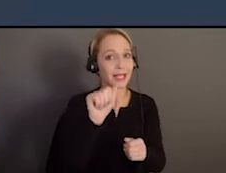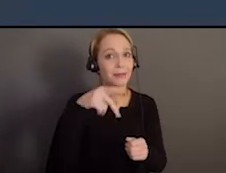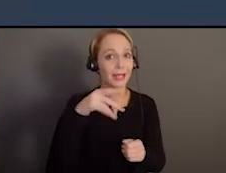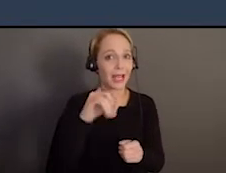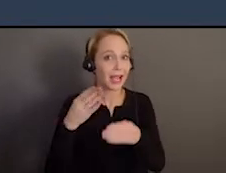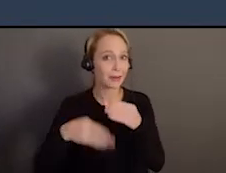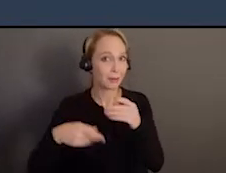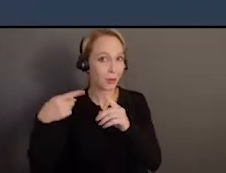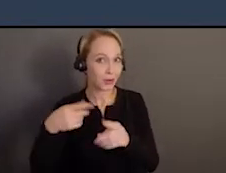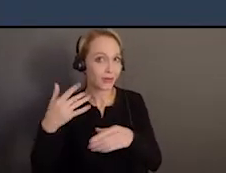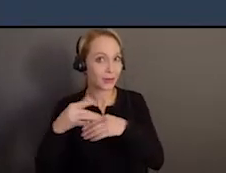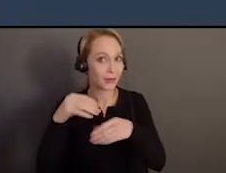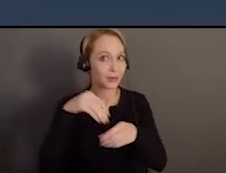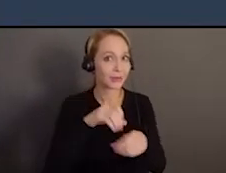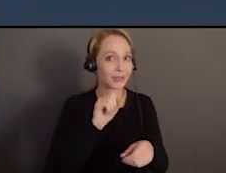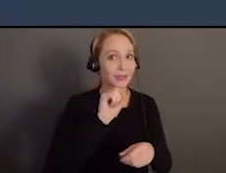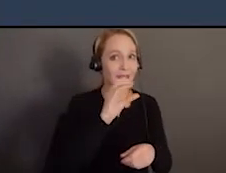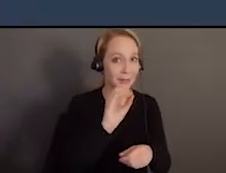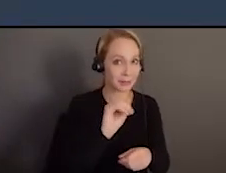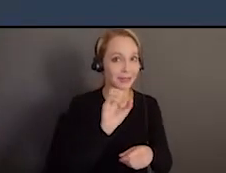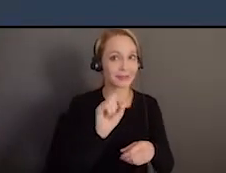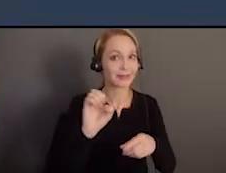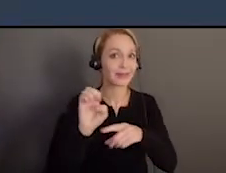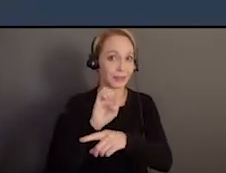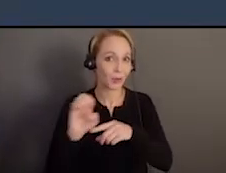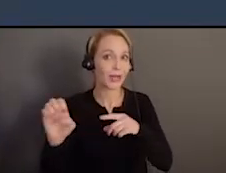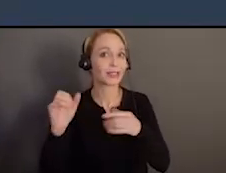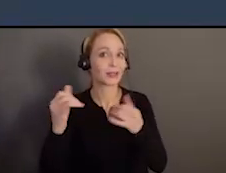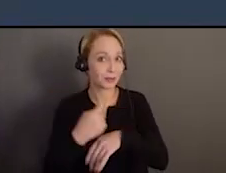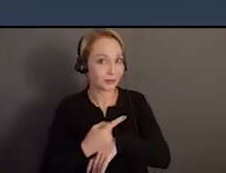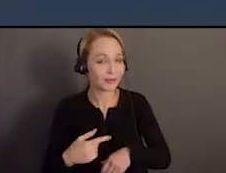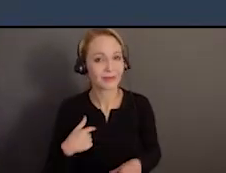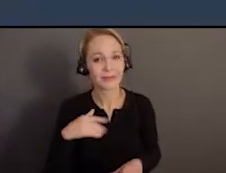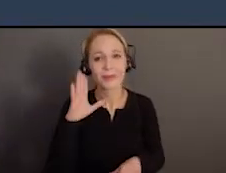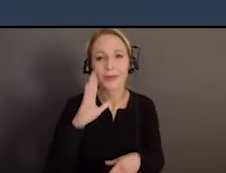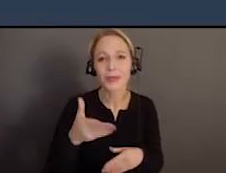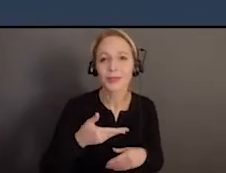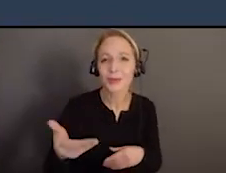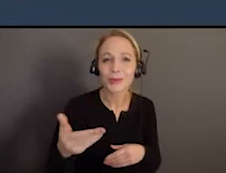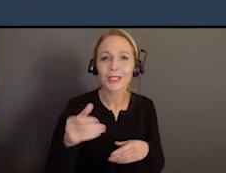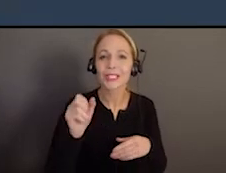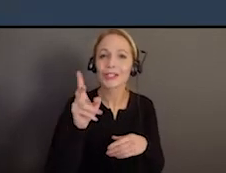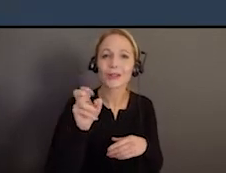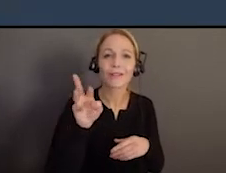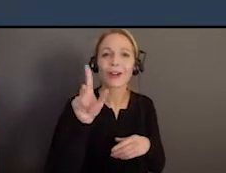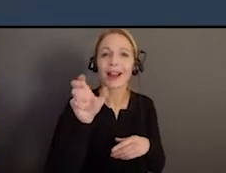IN ADDITION TO THE CMS POINTS AVAILABLE IN ENTERPRISE